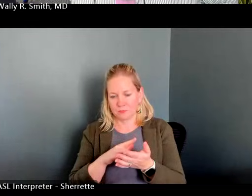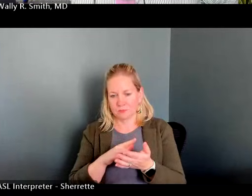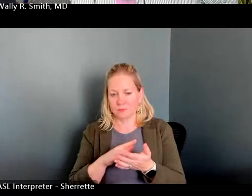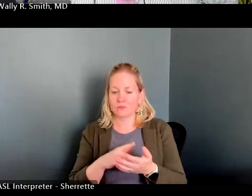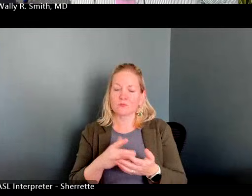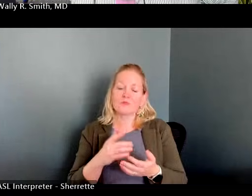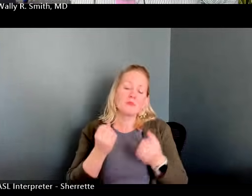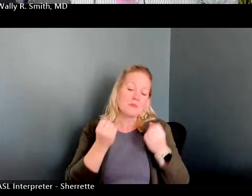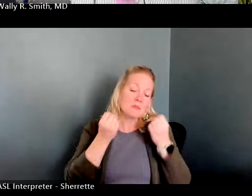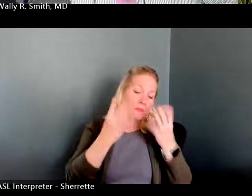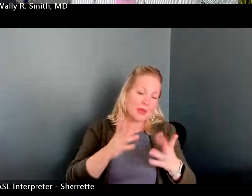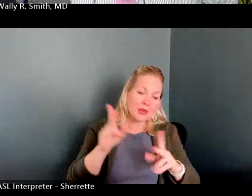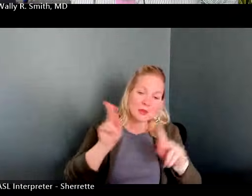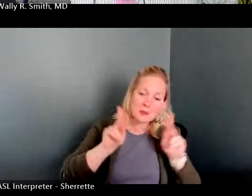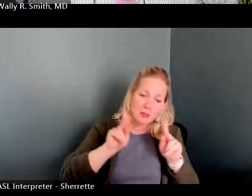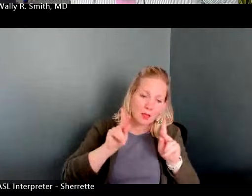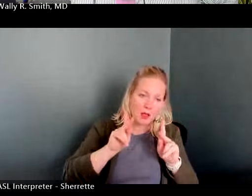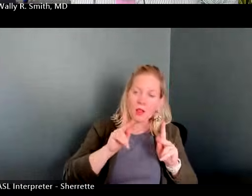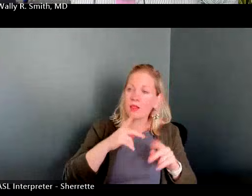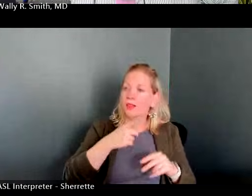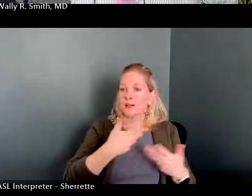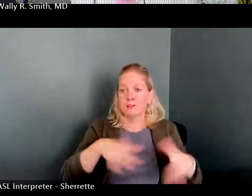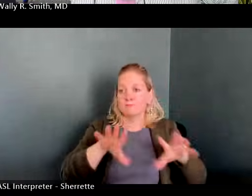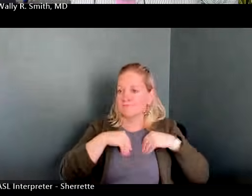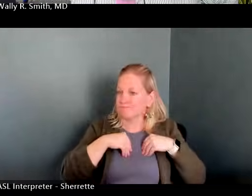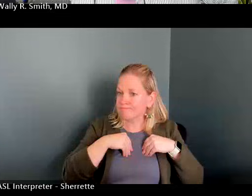the way their life is good, bad, ugly, who may never come in for a